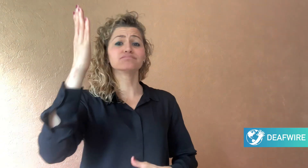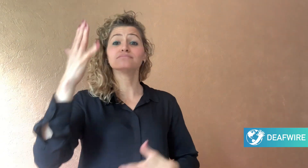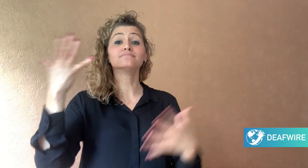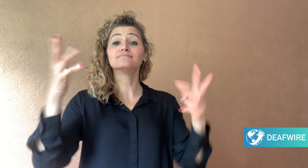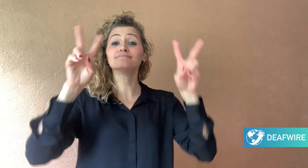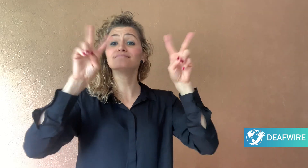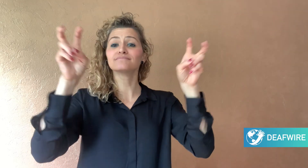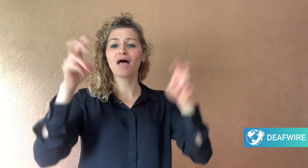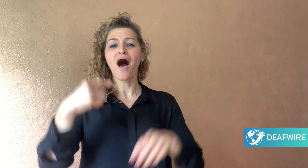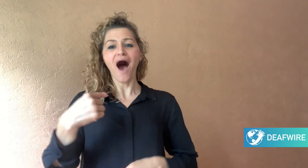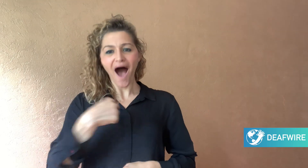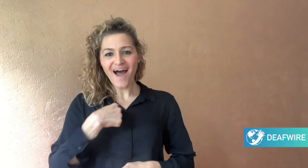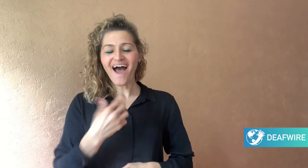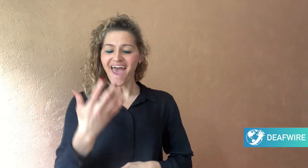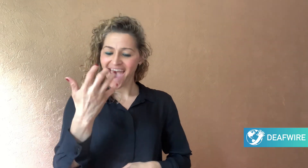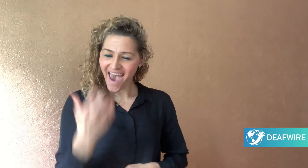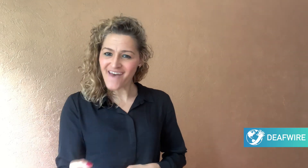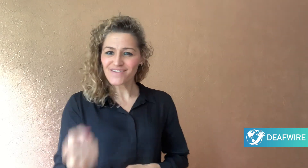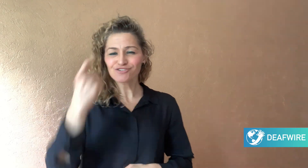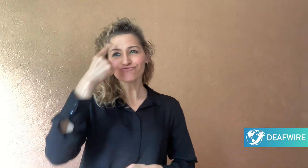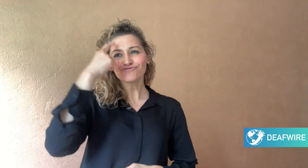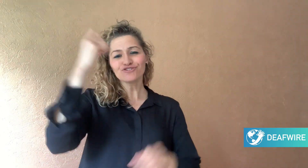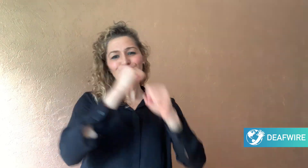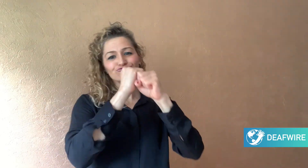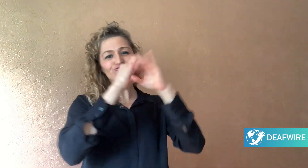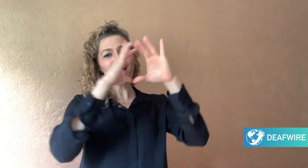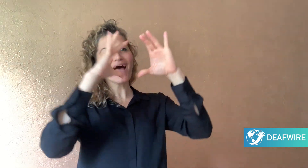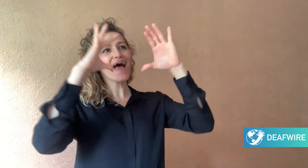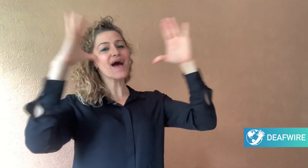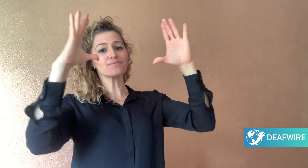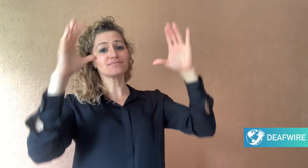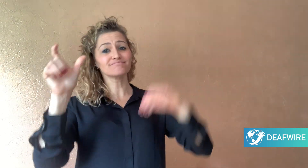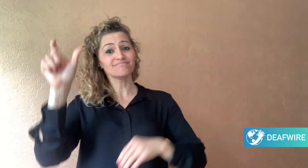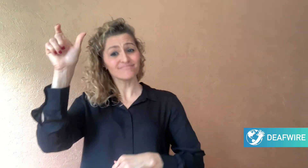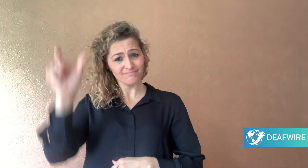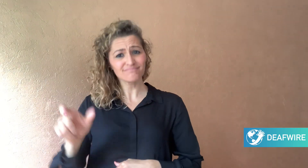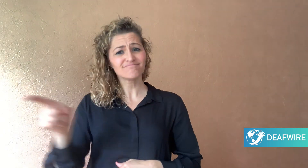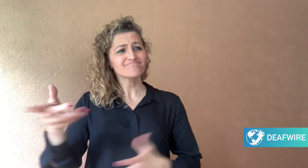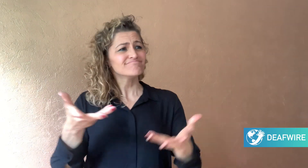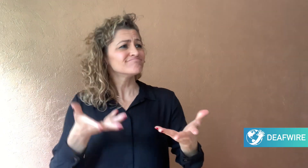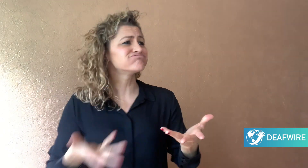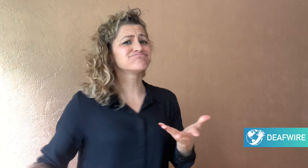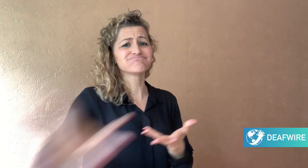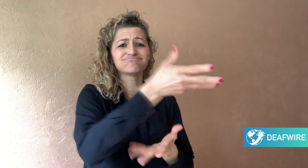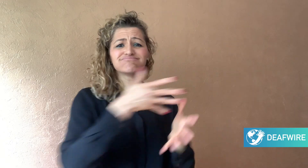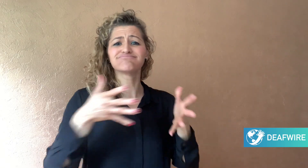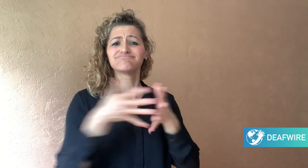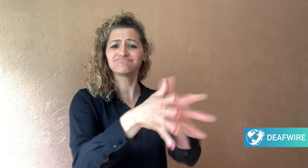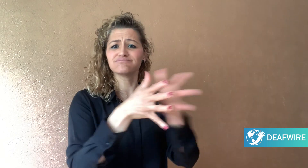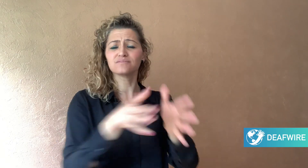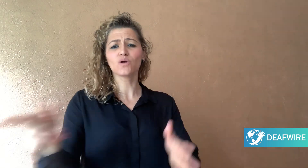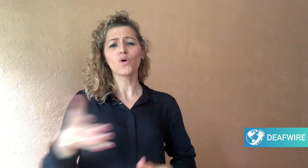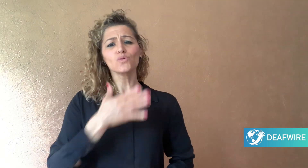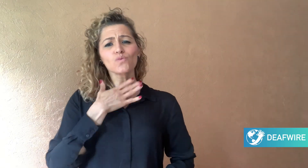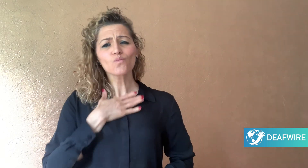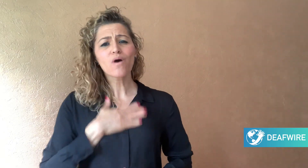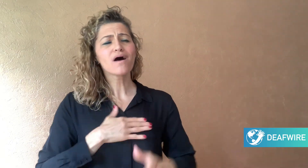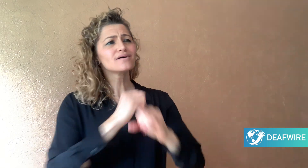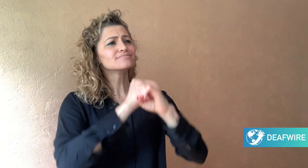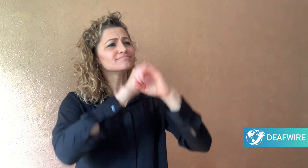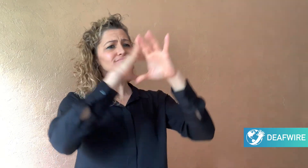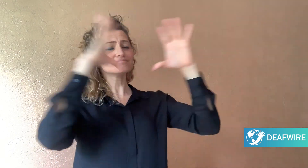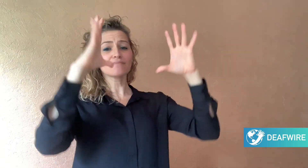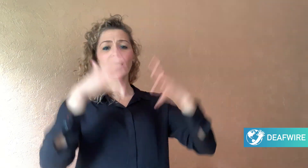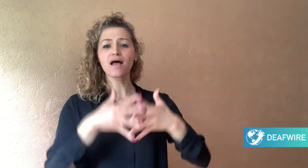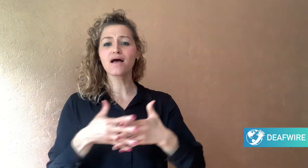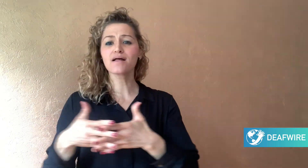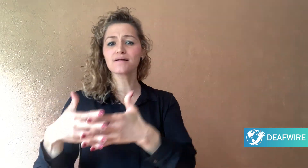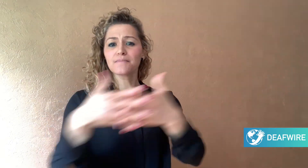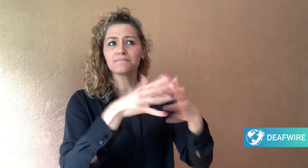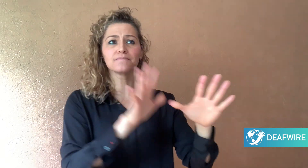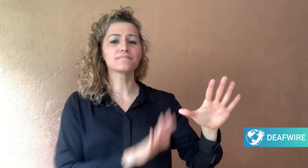in which he shared his dream of an America that treated